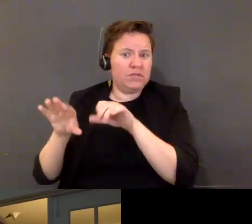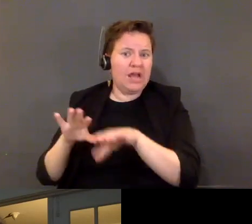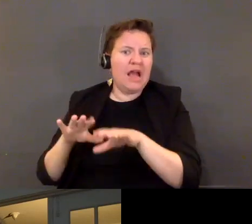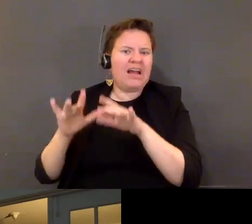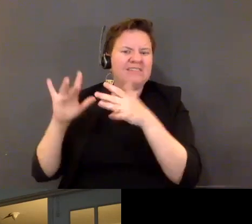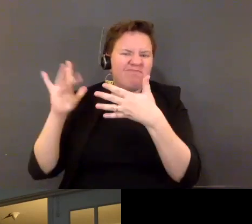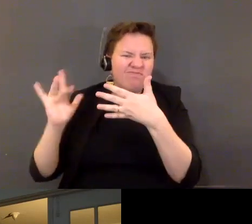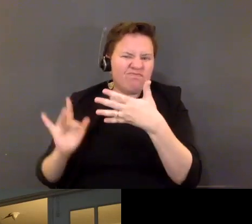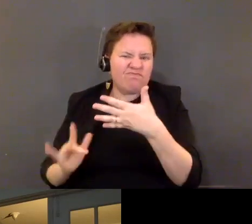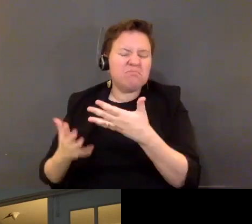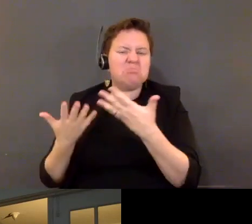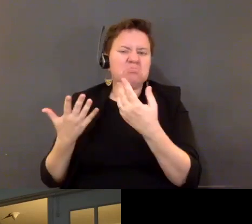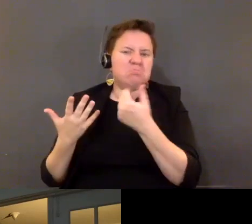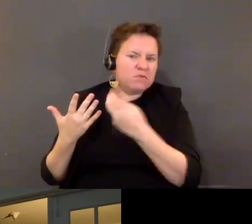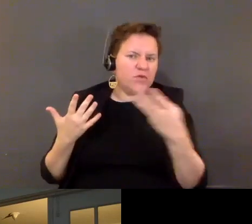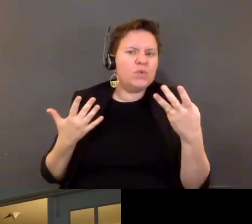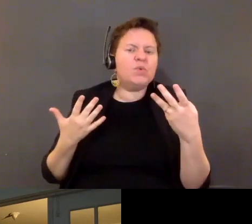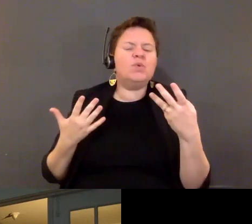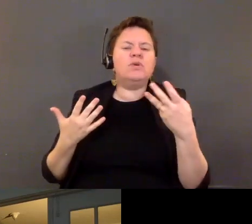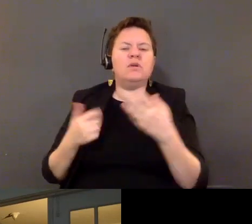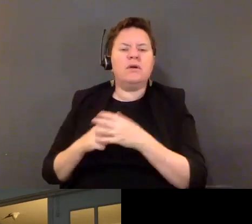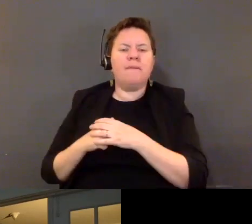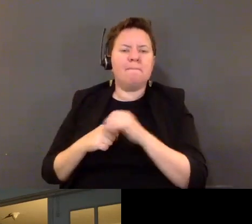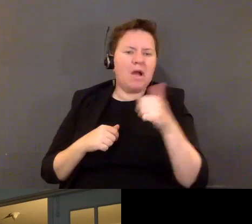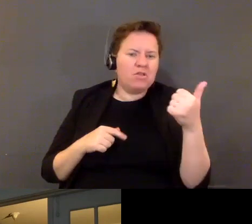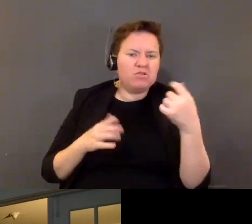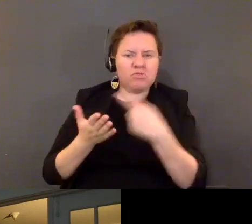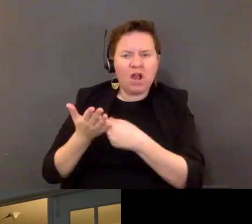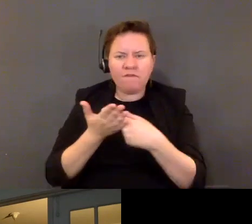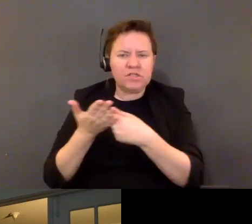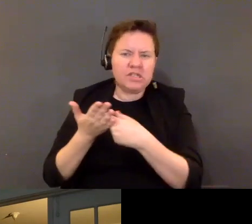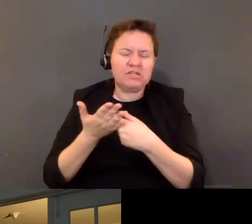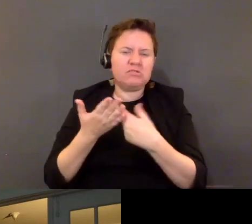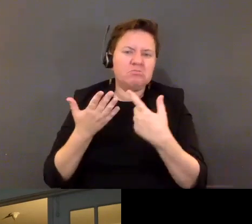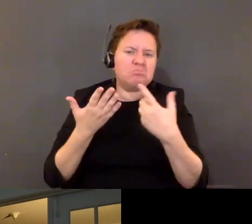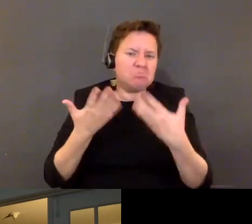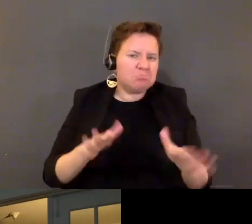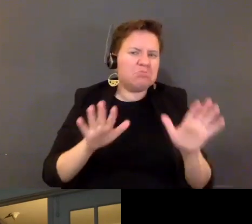of them because other conversations seem to have covered the same ground as the question